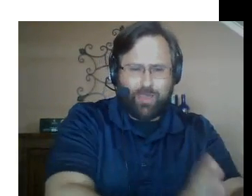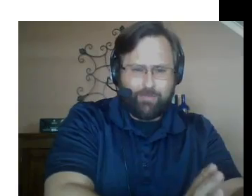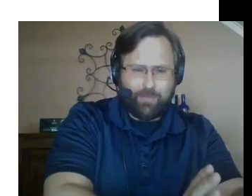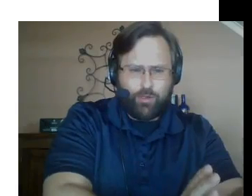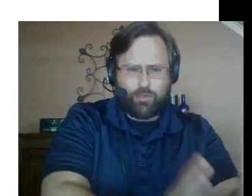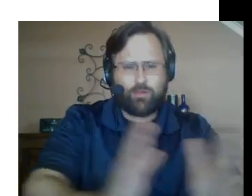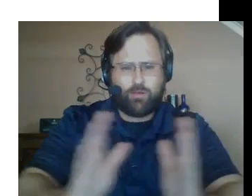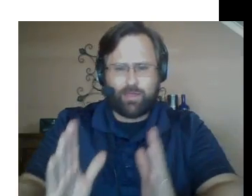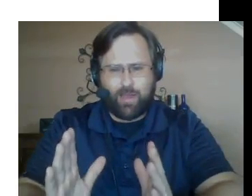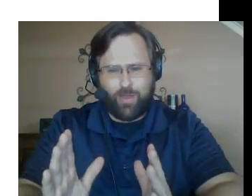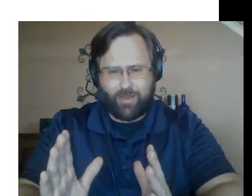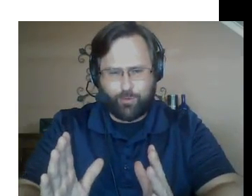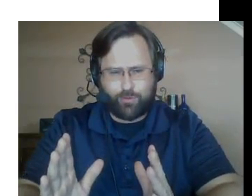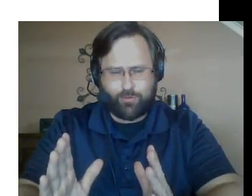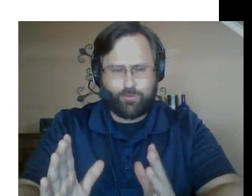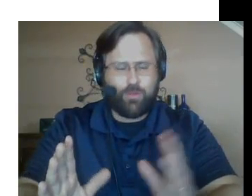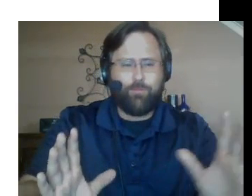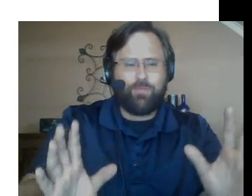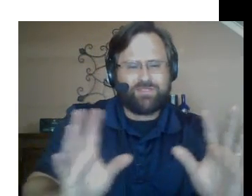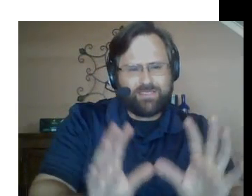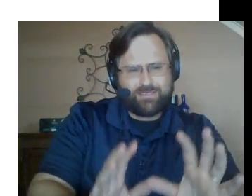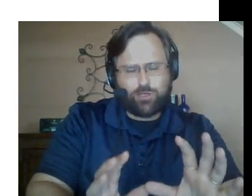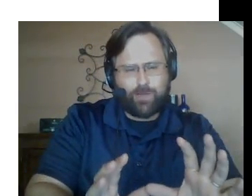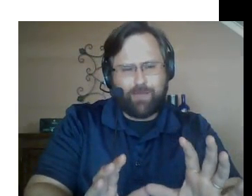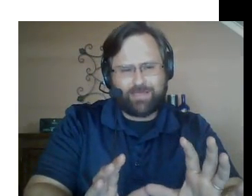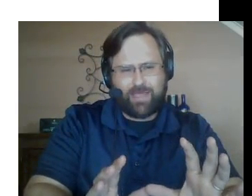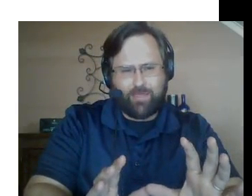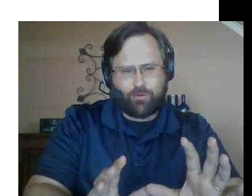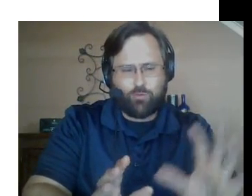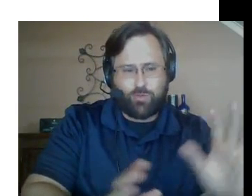you gave me a book and I read a book but the sentences are combined together with